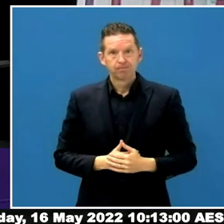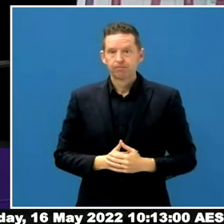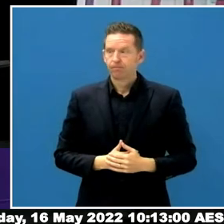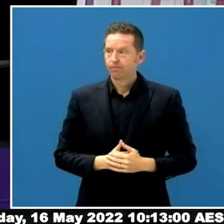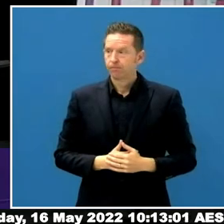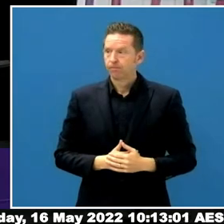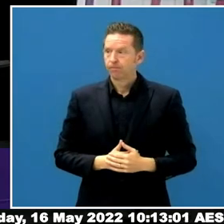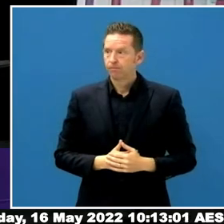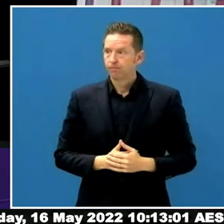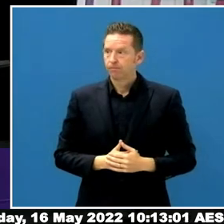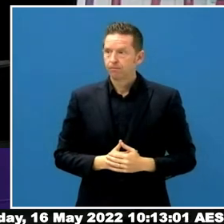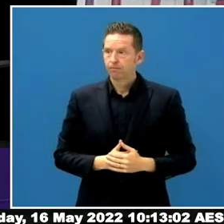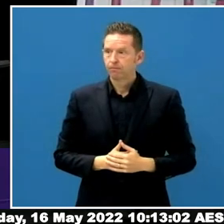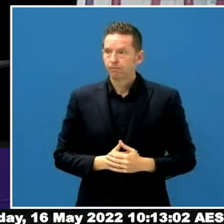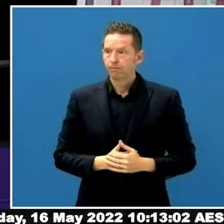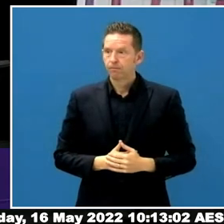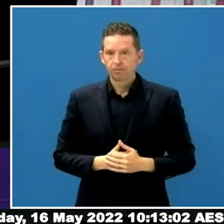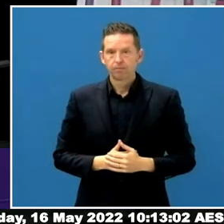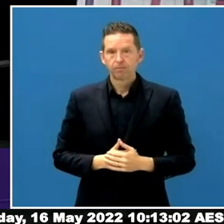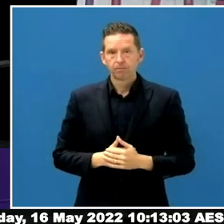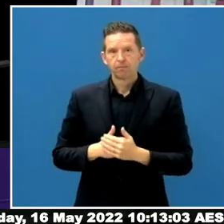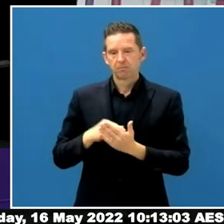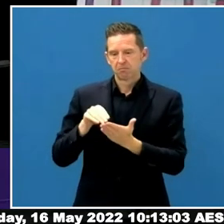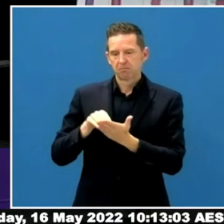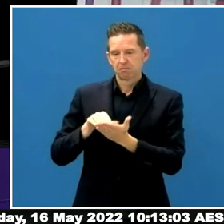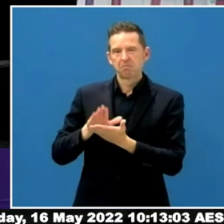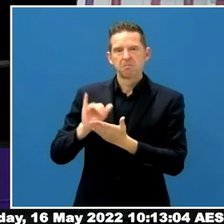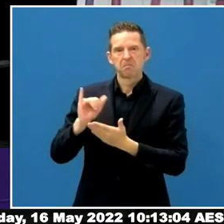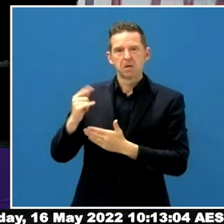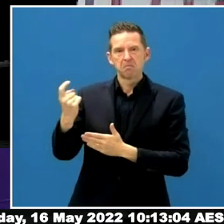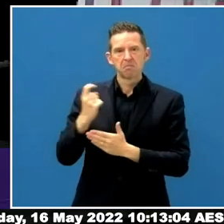Alright. That appearance may be taken later. Is there any other appearance to be announced?